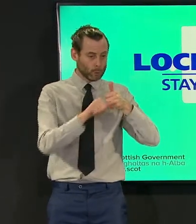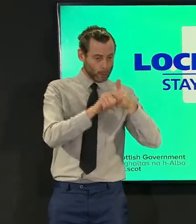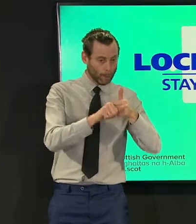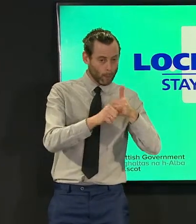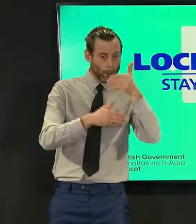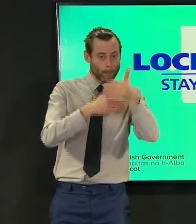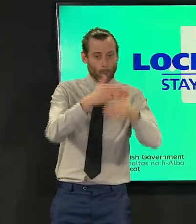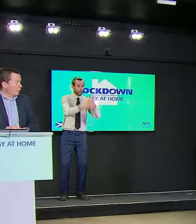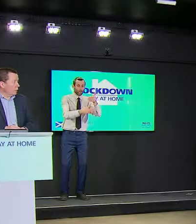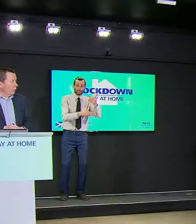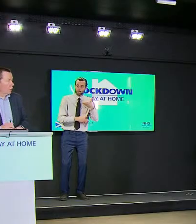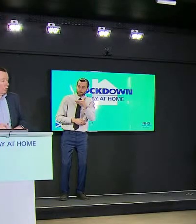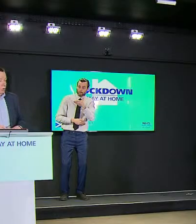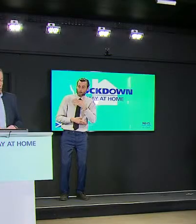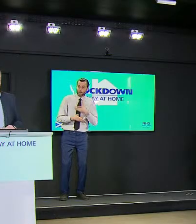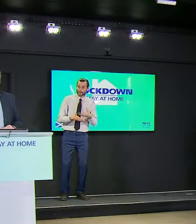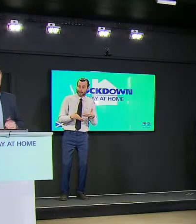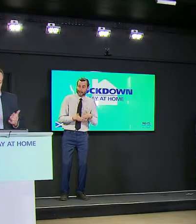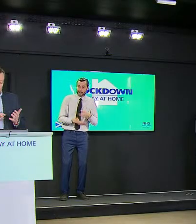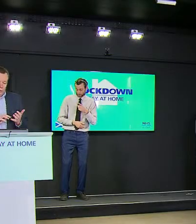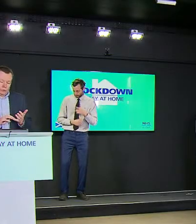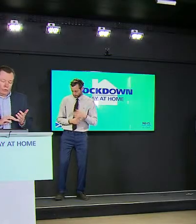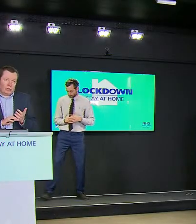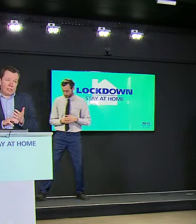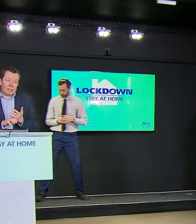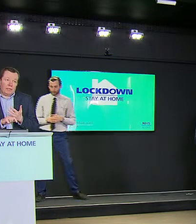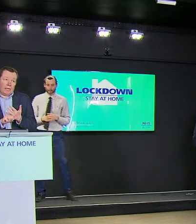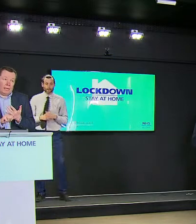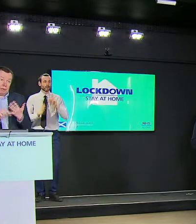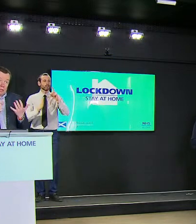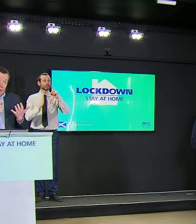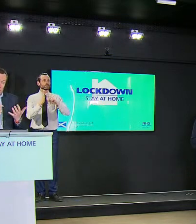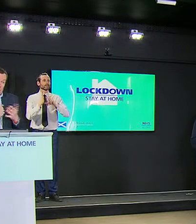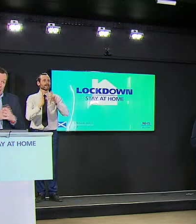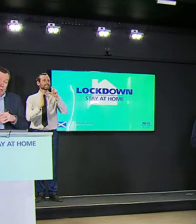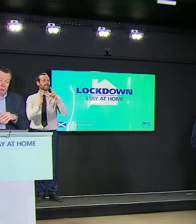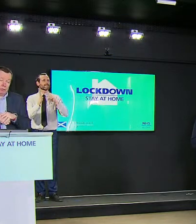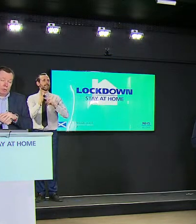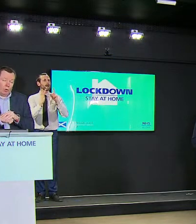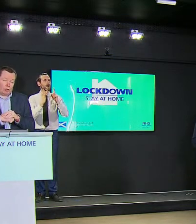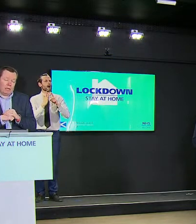jason do you want to pick up jcvi so the jcvi press conference i don't know if you watched